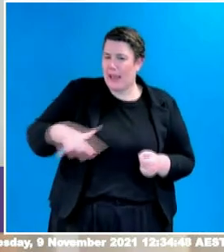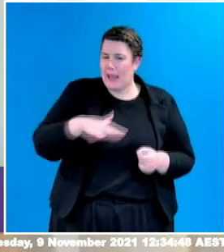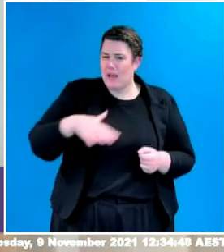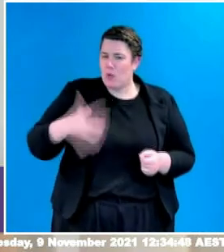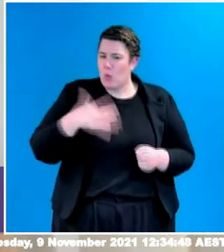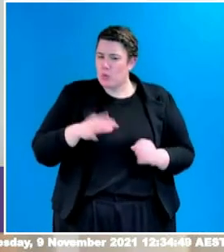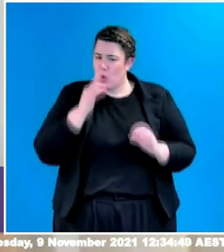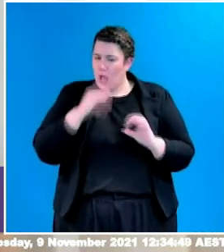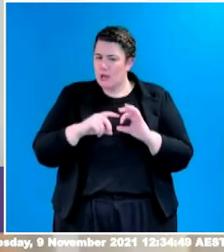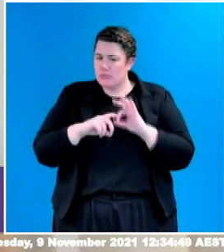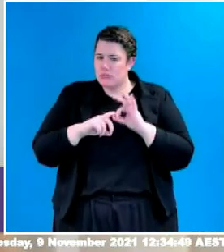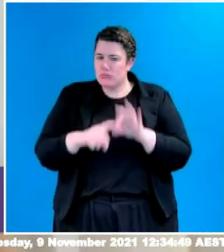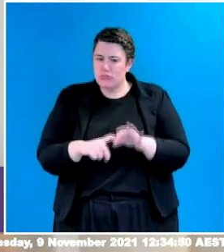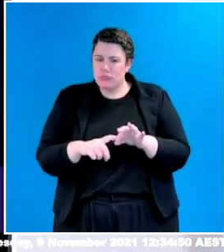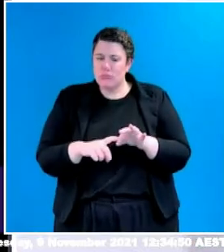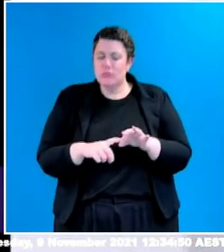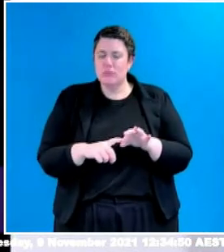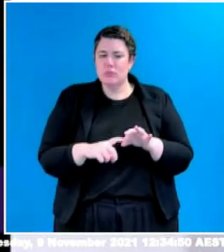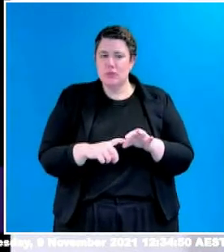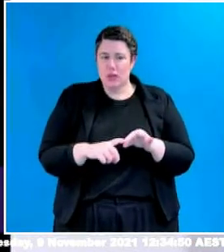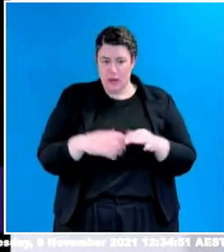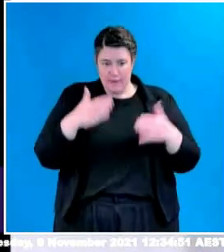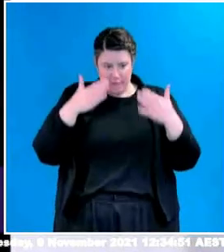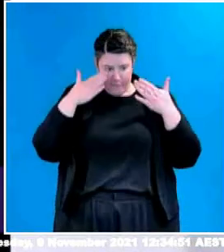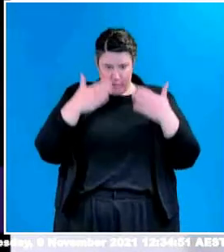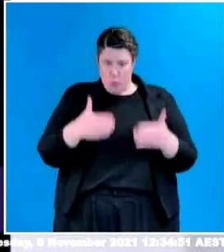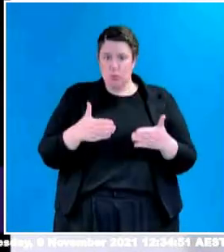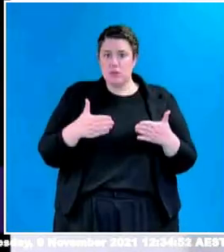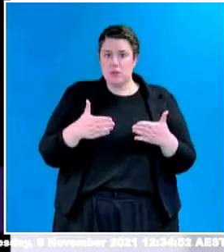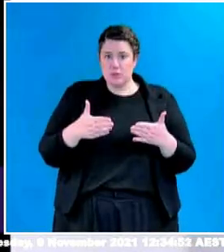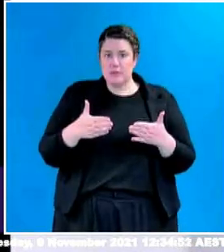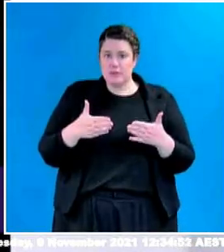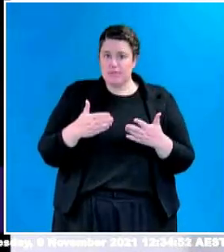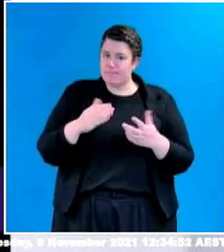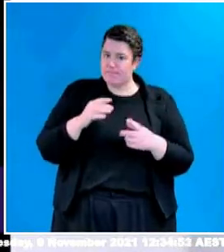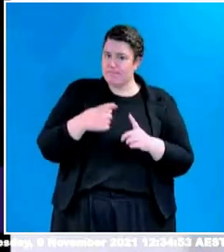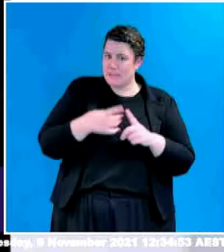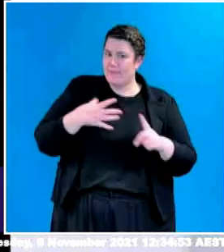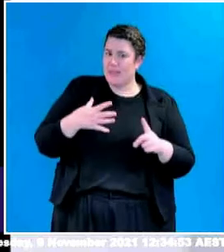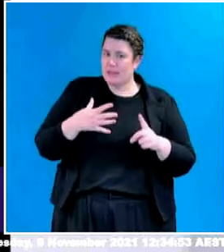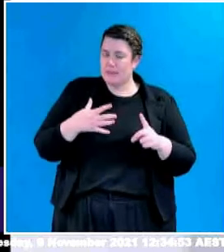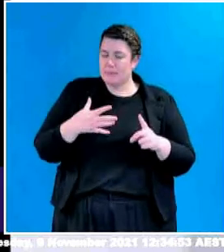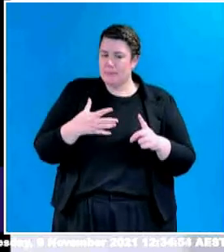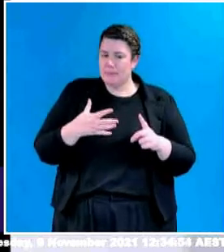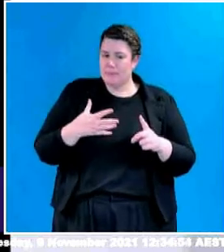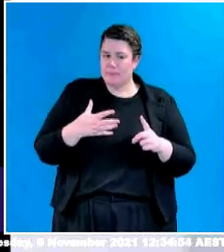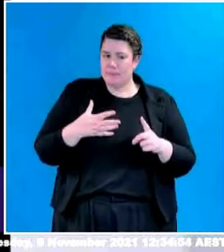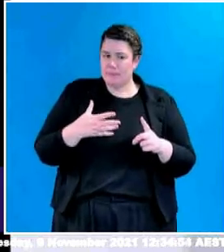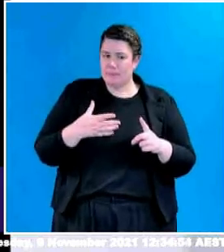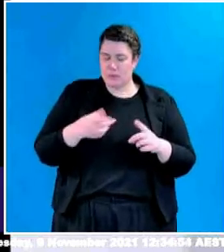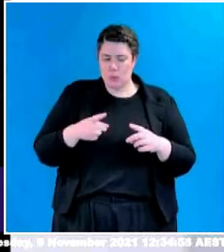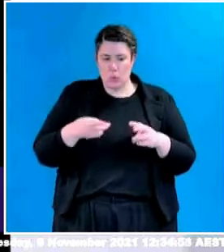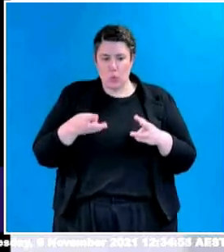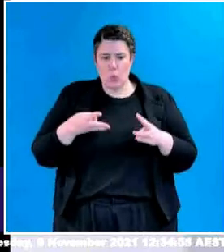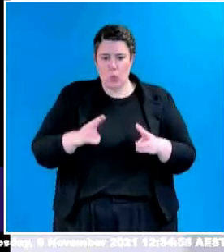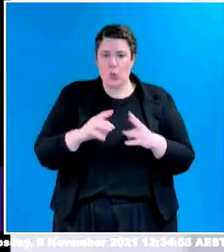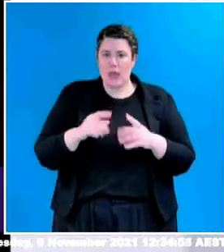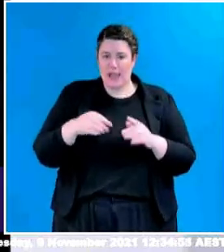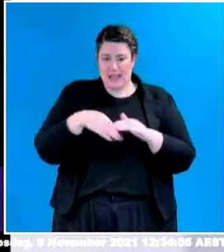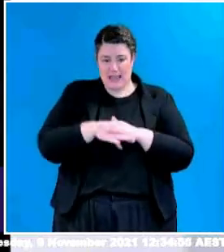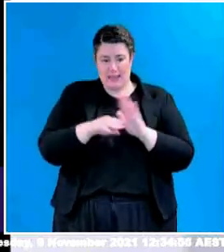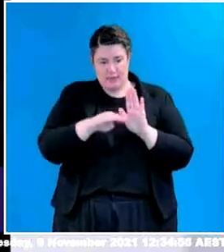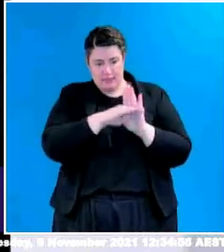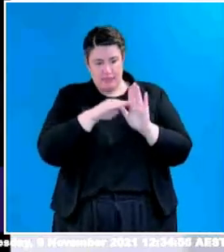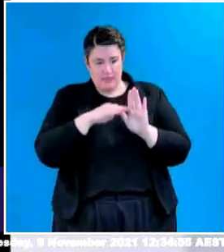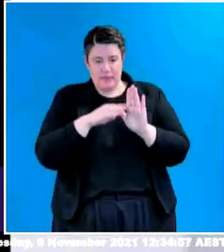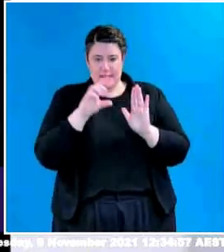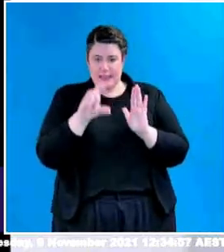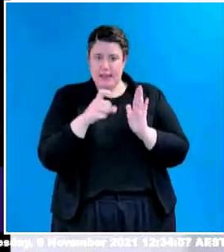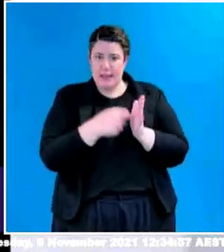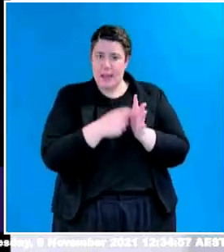about is the focal point, which is a particular mechanism in the CRPD to have